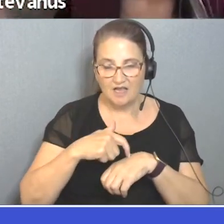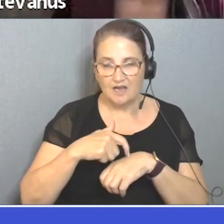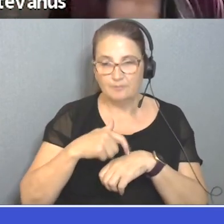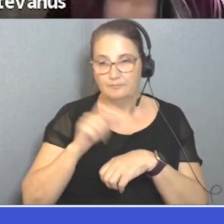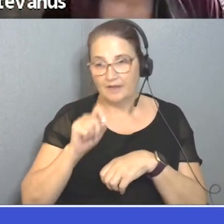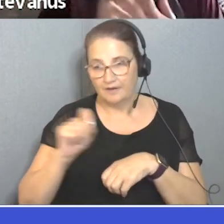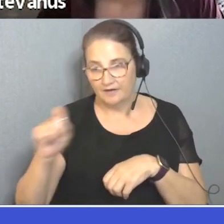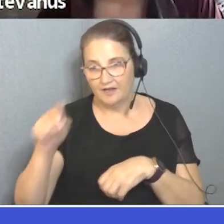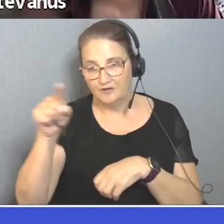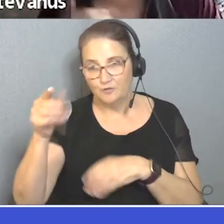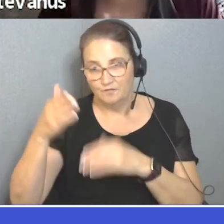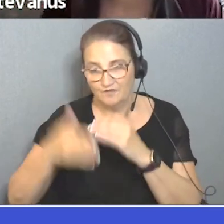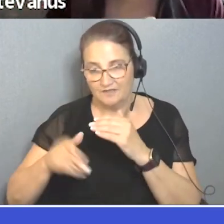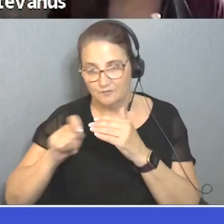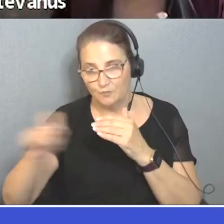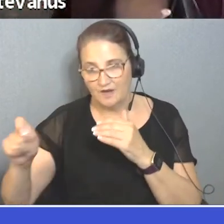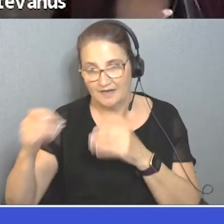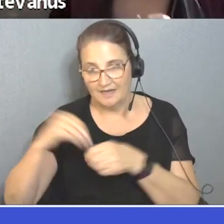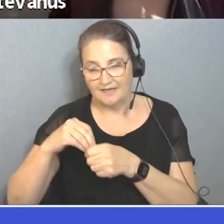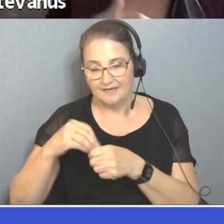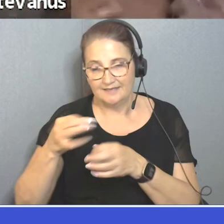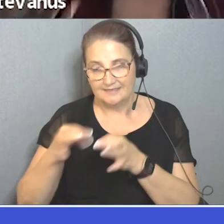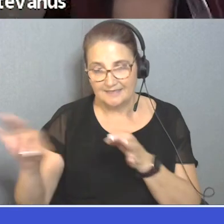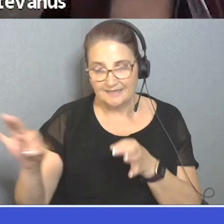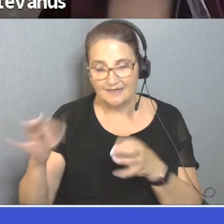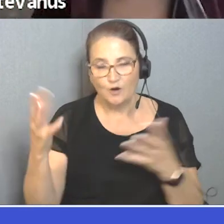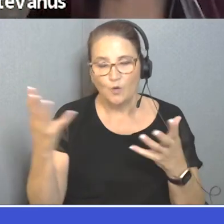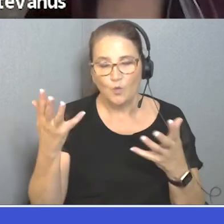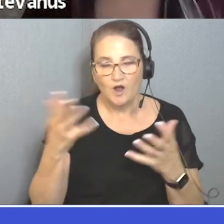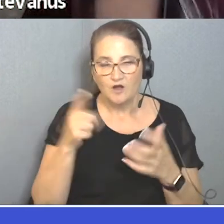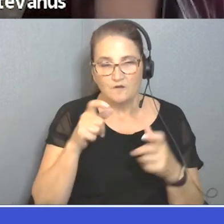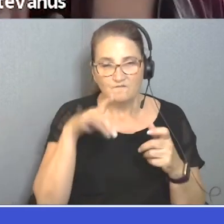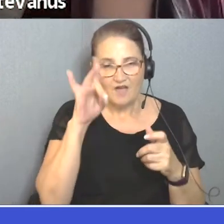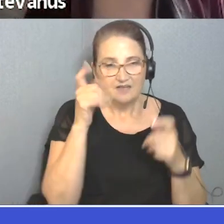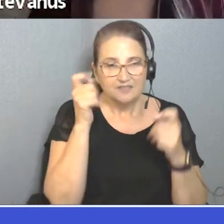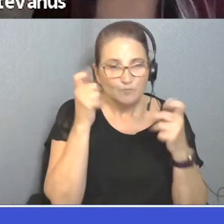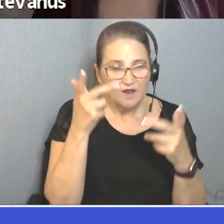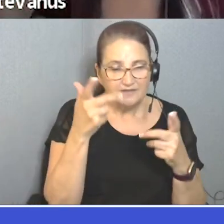dot, dot, and you finish the sentence.